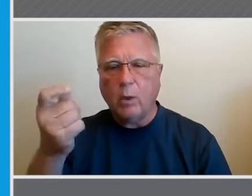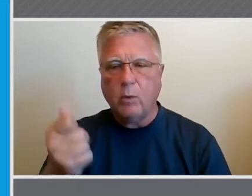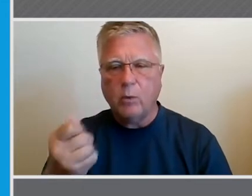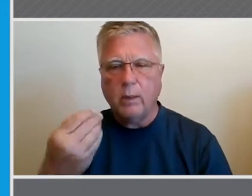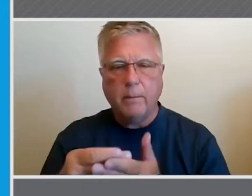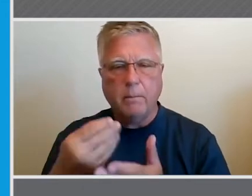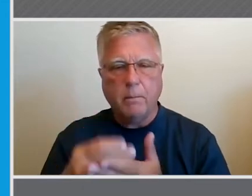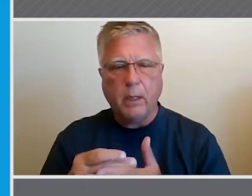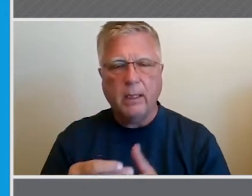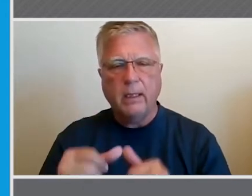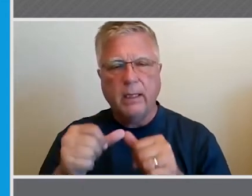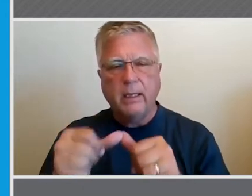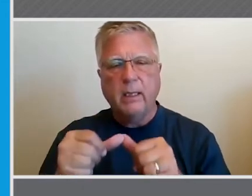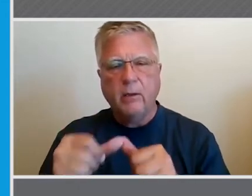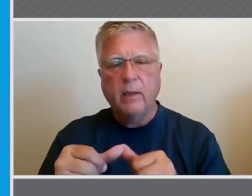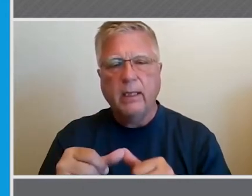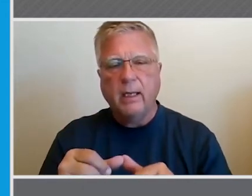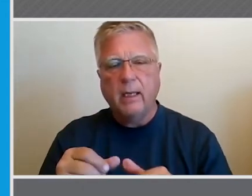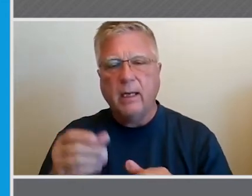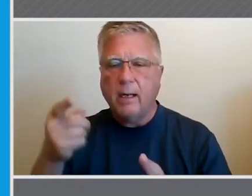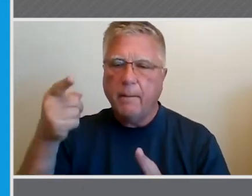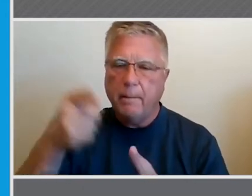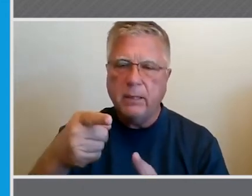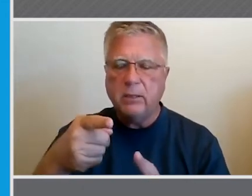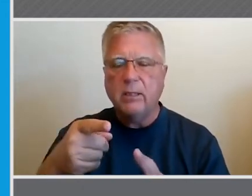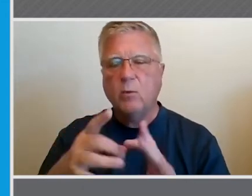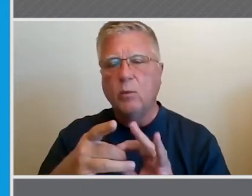our mission, the price of admission that relate to their housing.